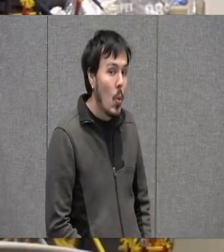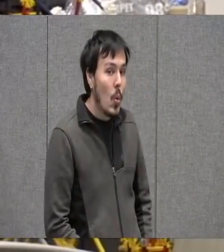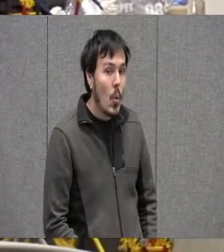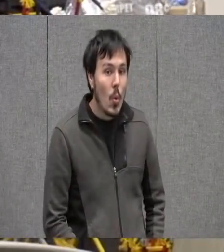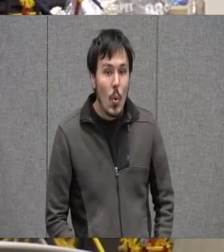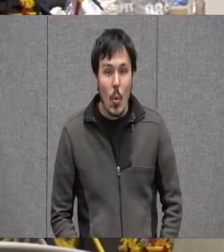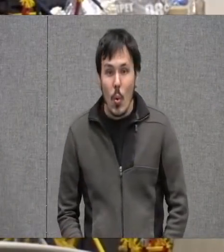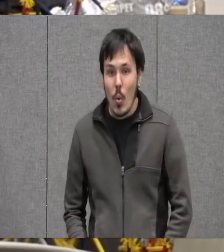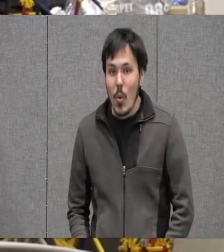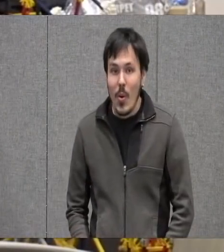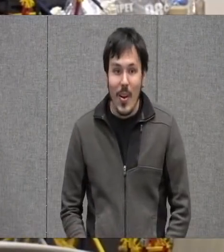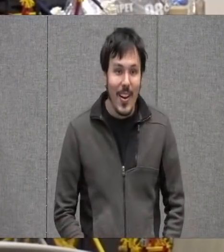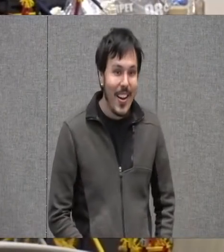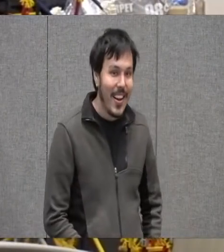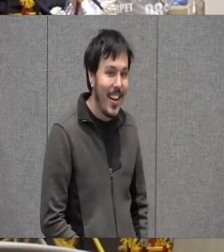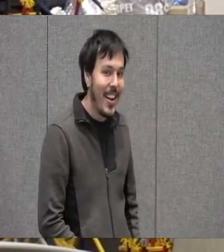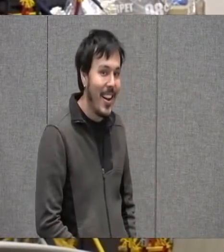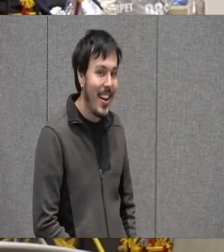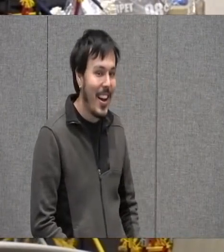I'm not sure. I'm thinking of something.